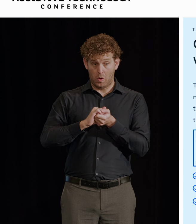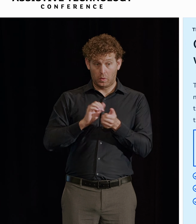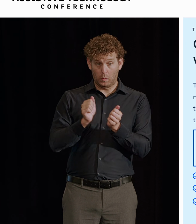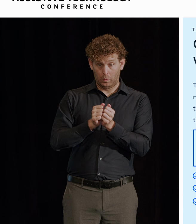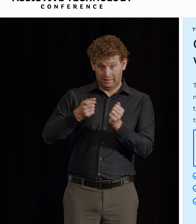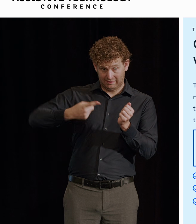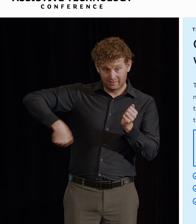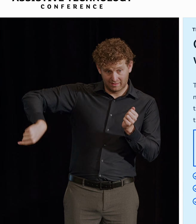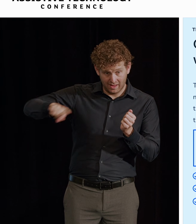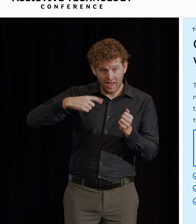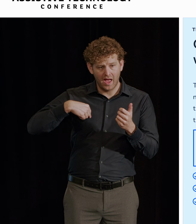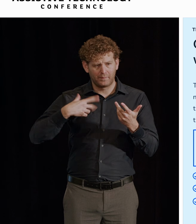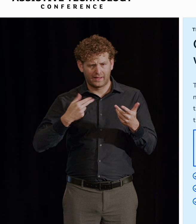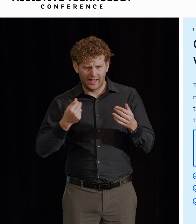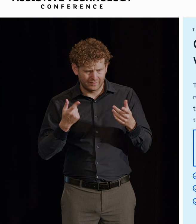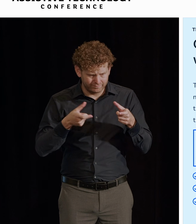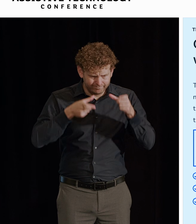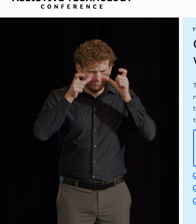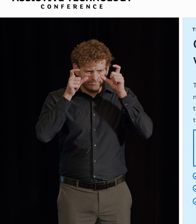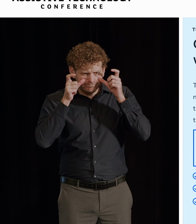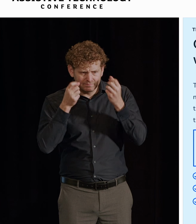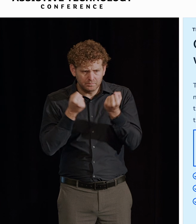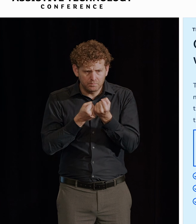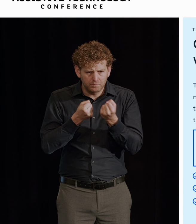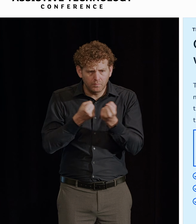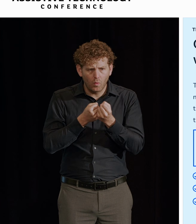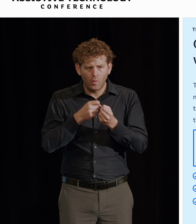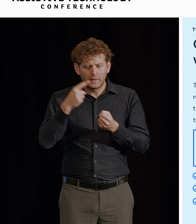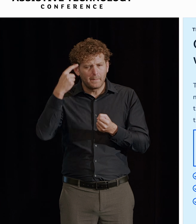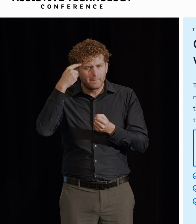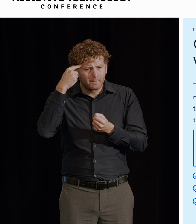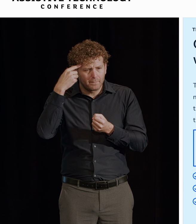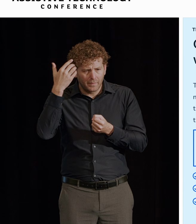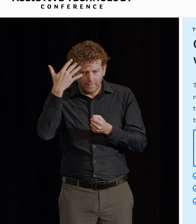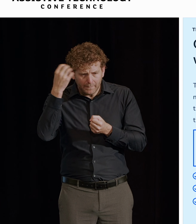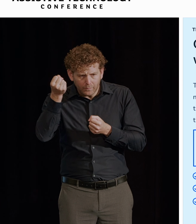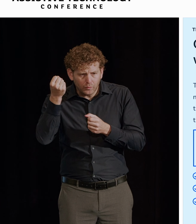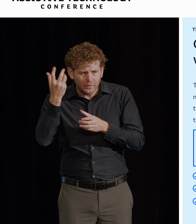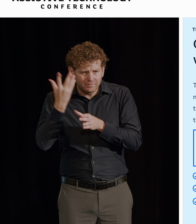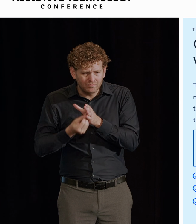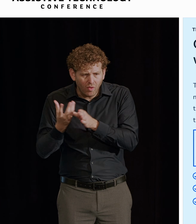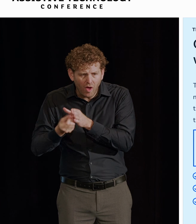with cognitive disabilities, so memory loss in particular, from traumatic brain injuries.